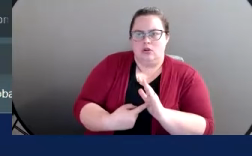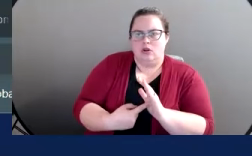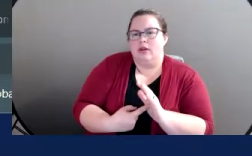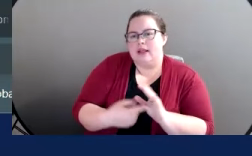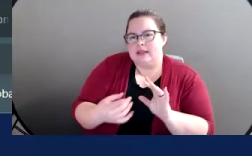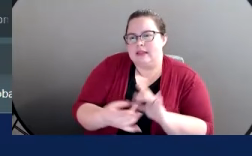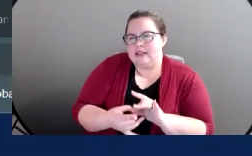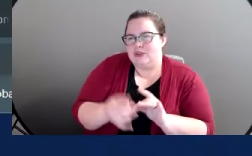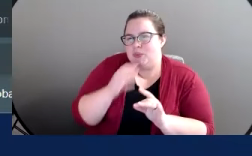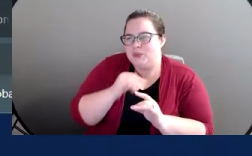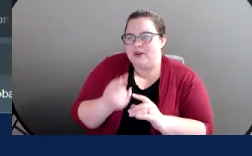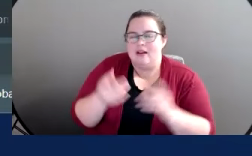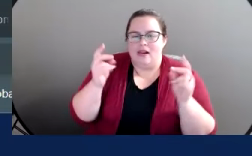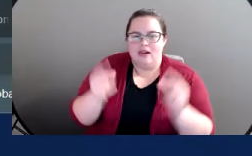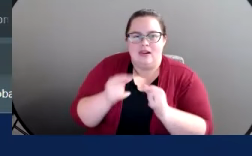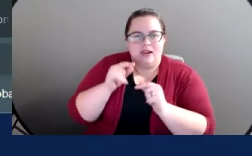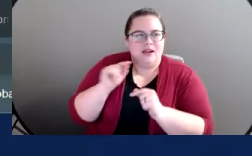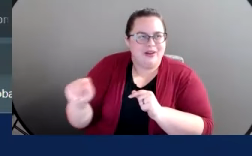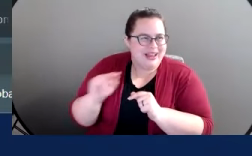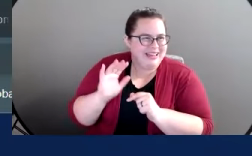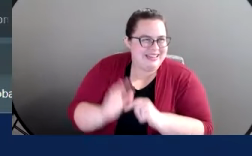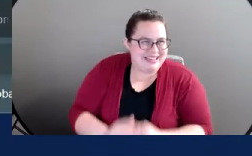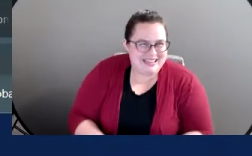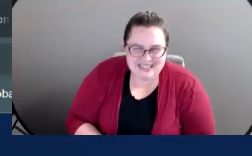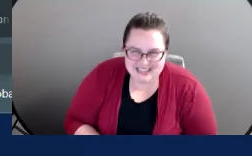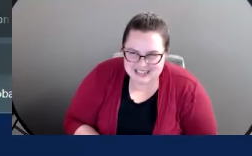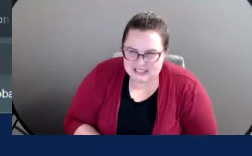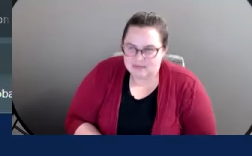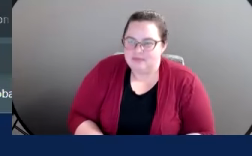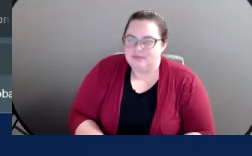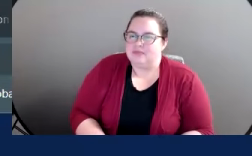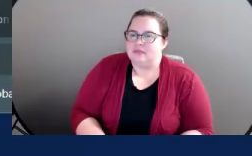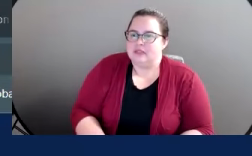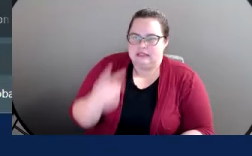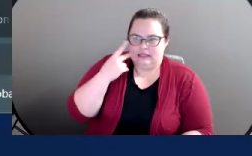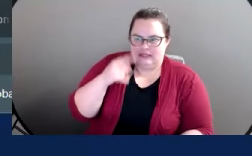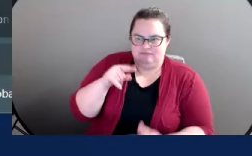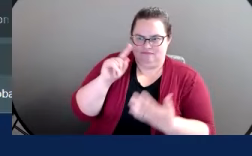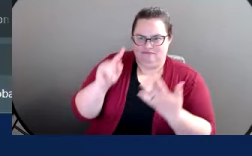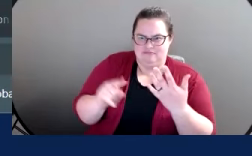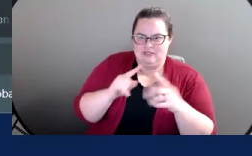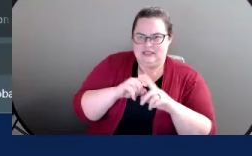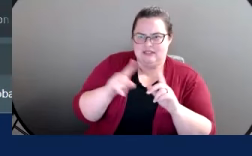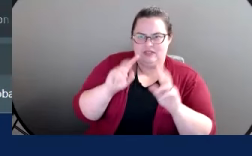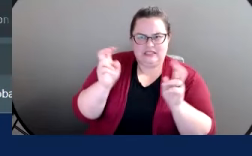All right, here we go. You can kind of see all of the different subjects that are available.